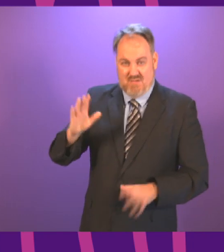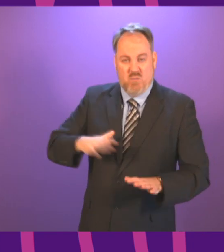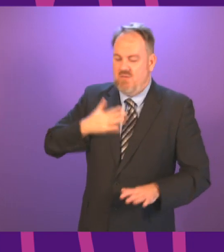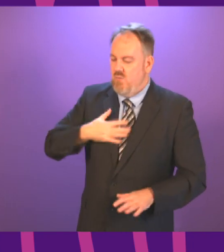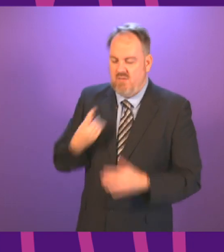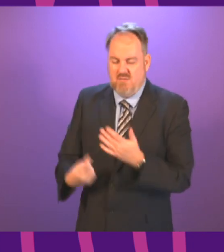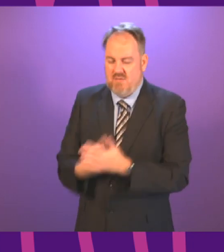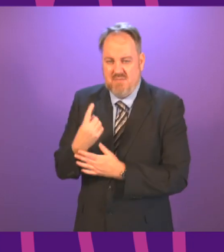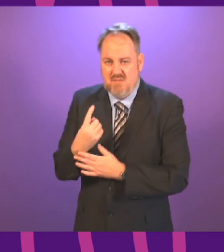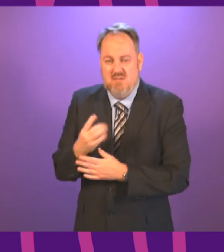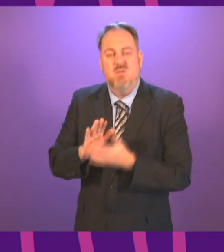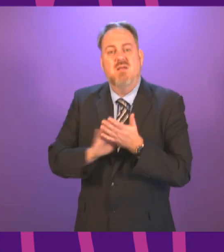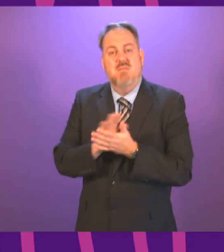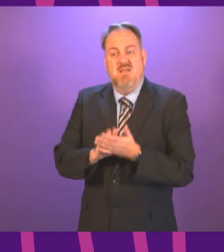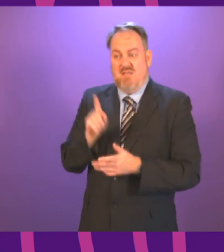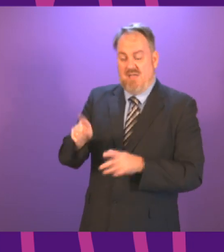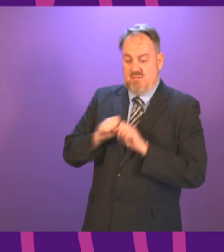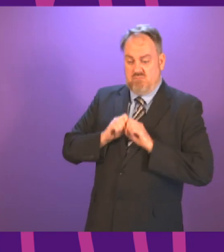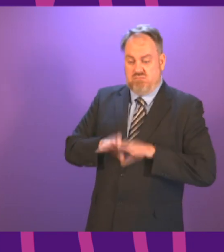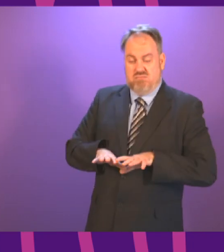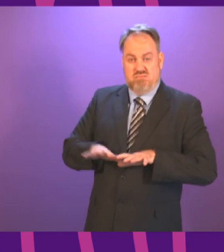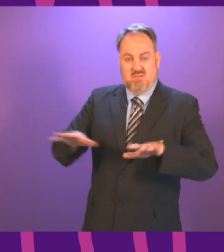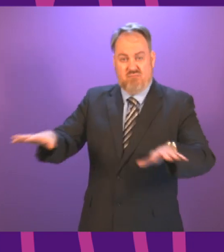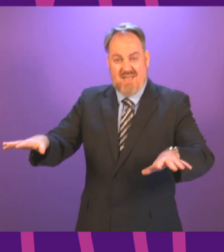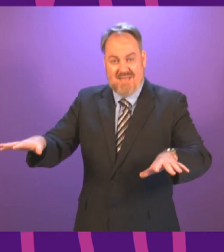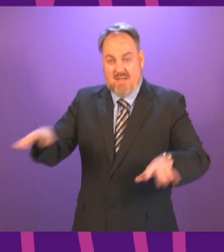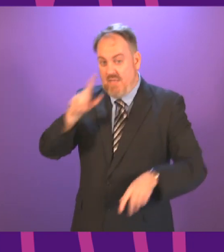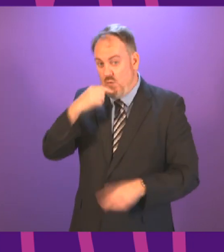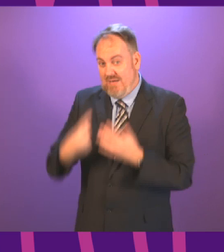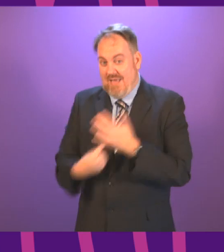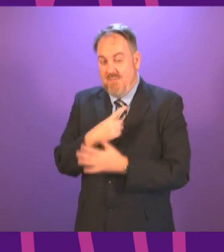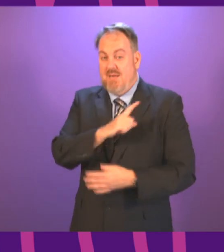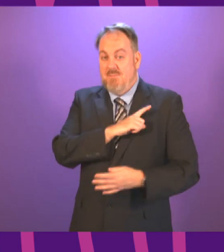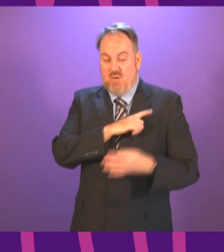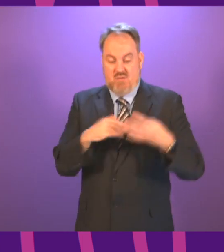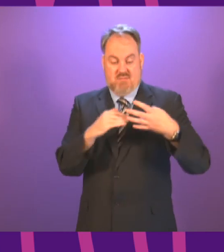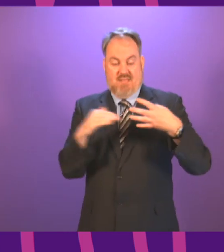ever be in these situations that the increase in transmission that will inevitably be caused